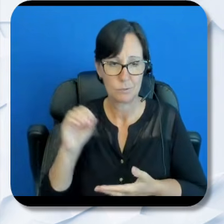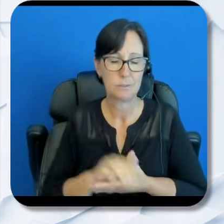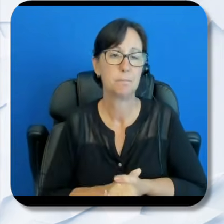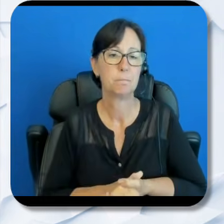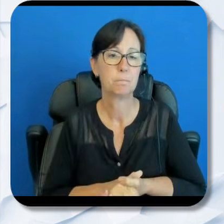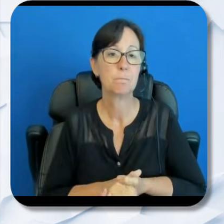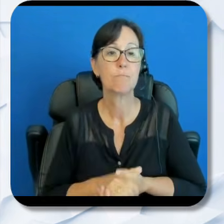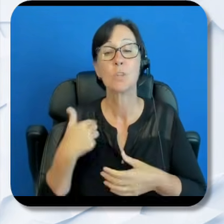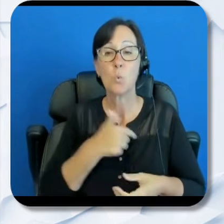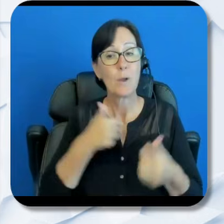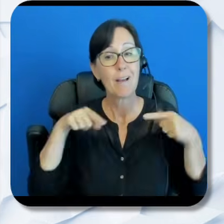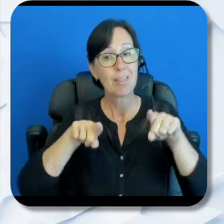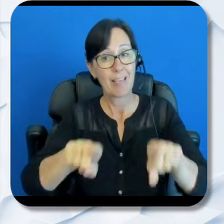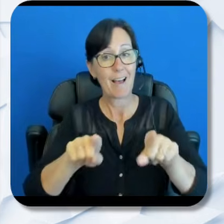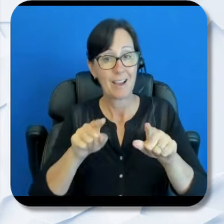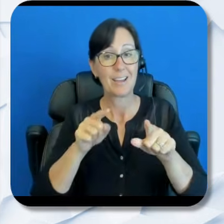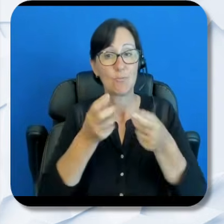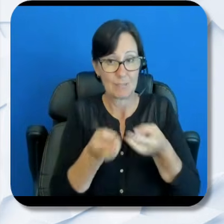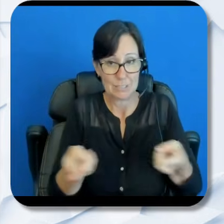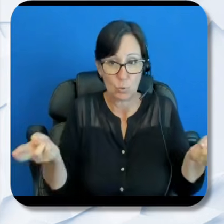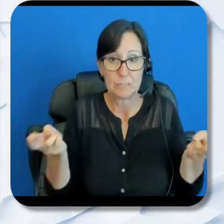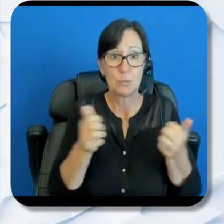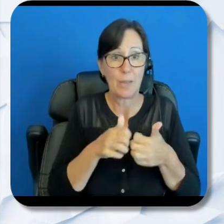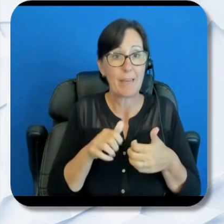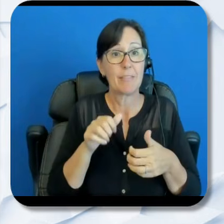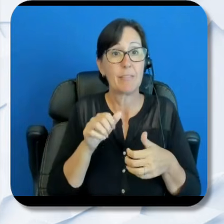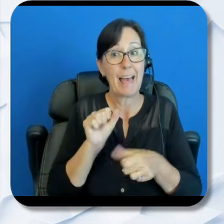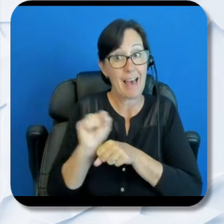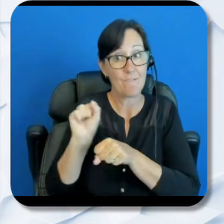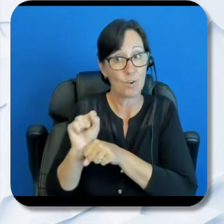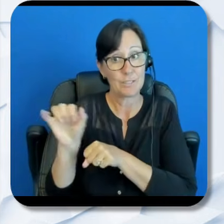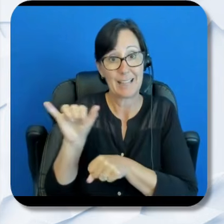When we align these resources with efforts like AB673,